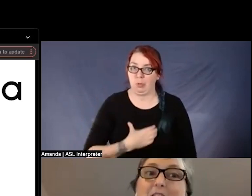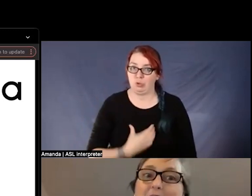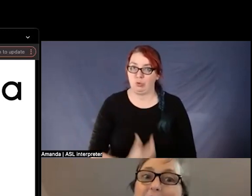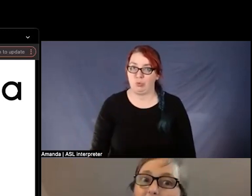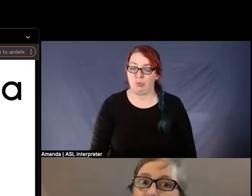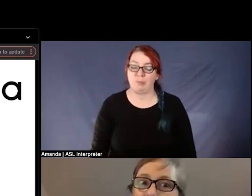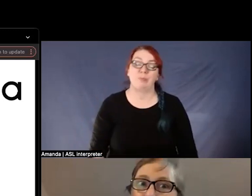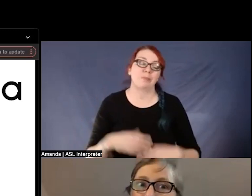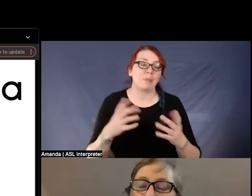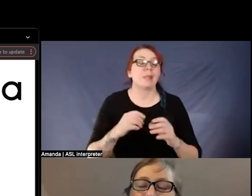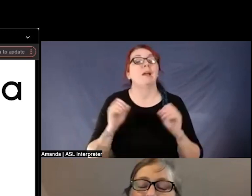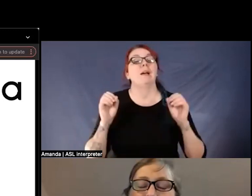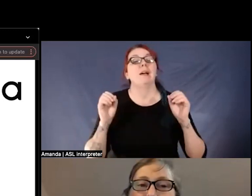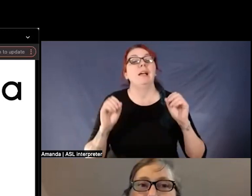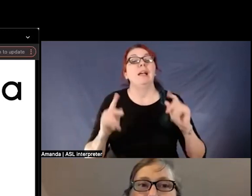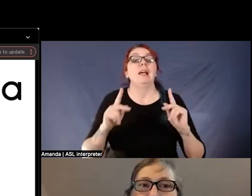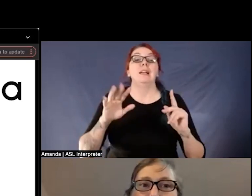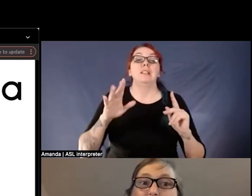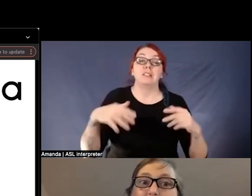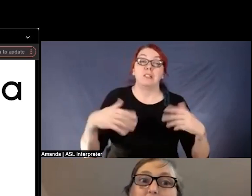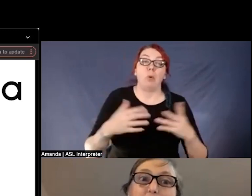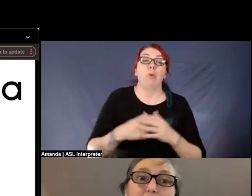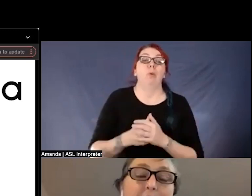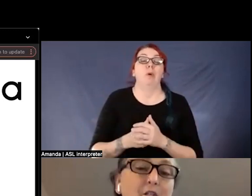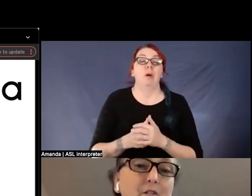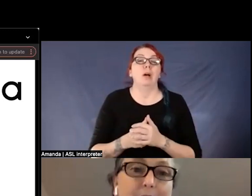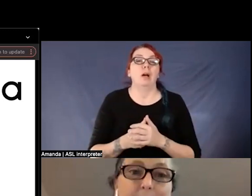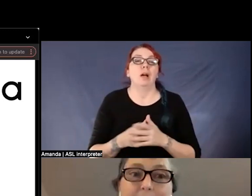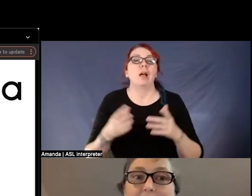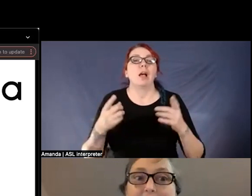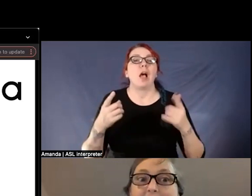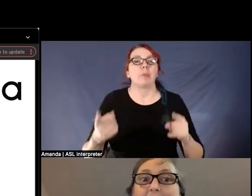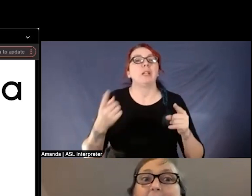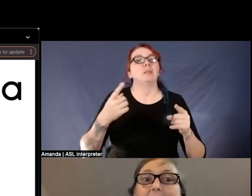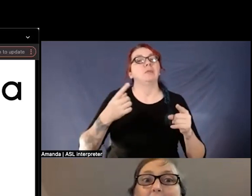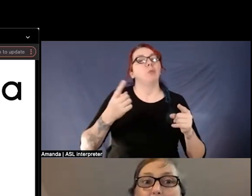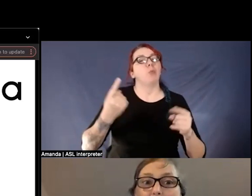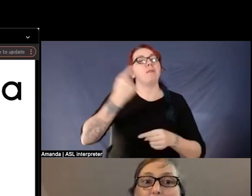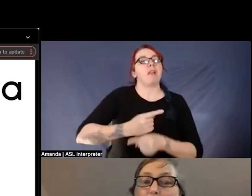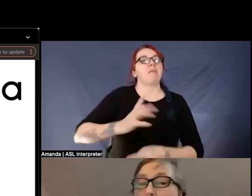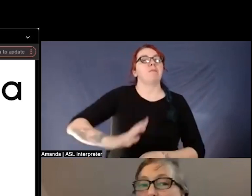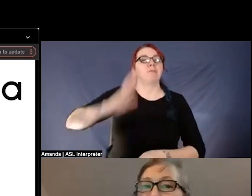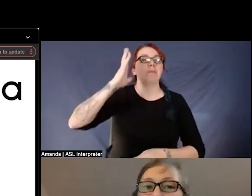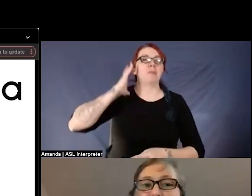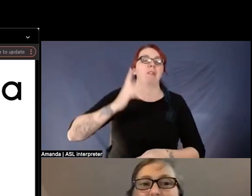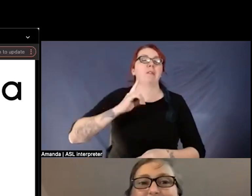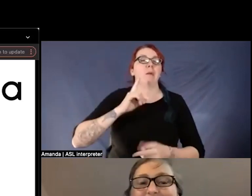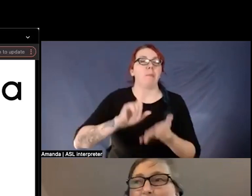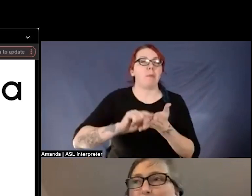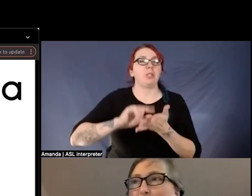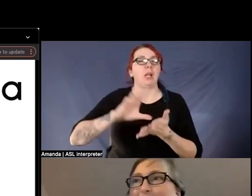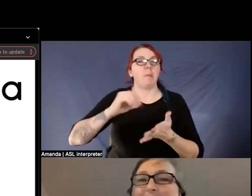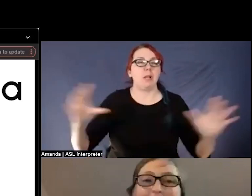did a similar PD professional development day about effectively same sort of thing. And I